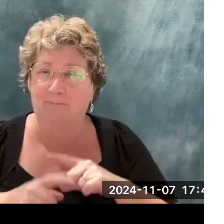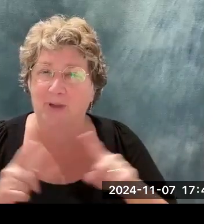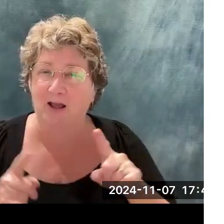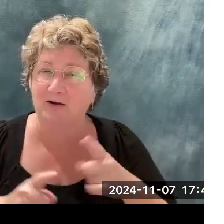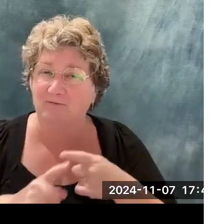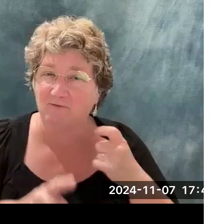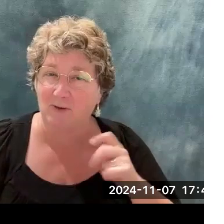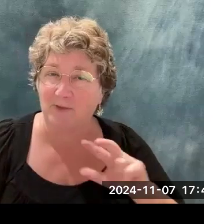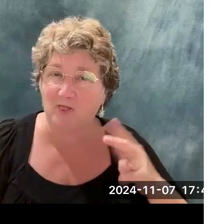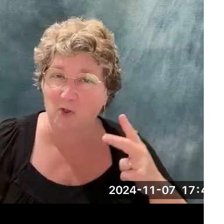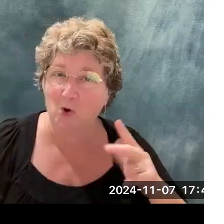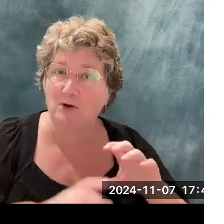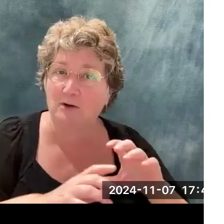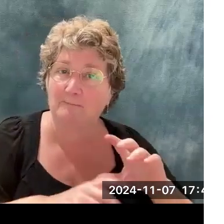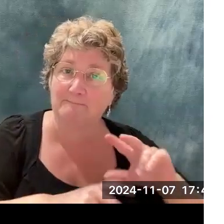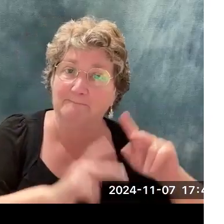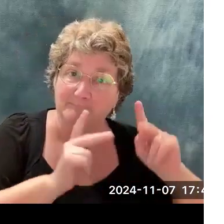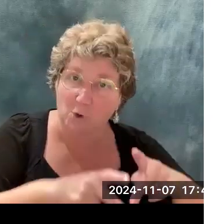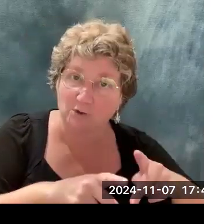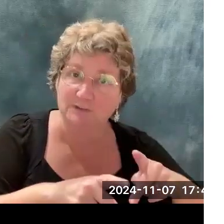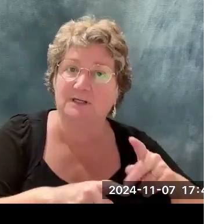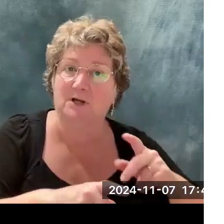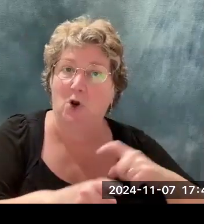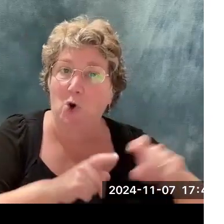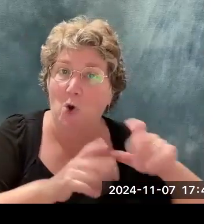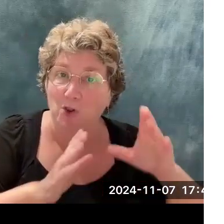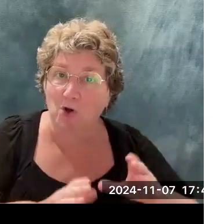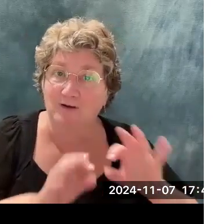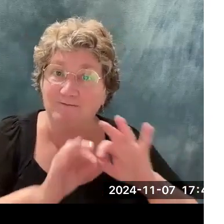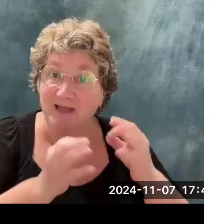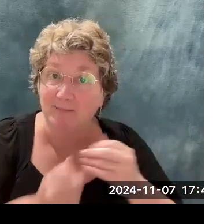callers, family members, providers, law enforcement,